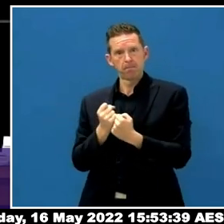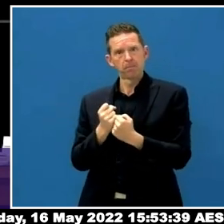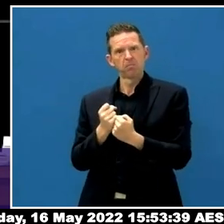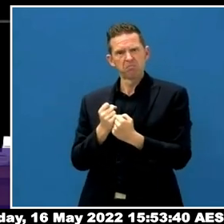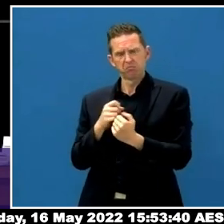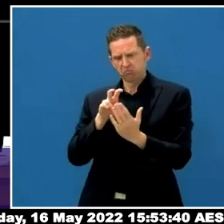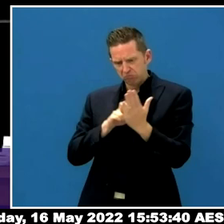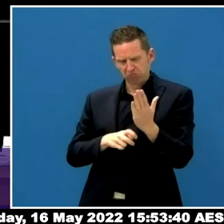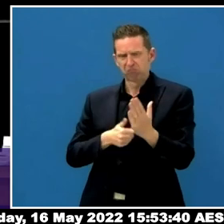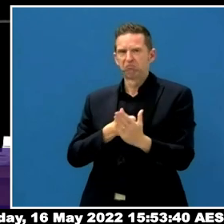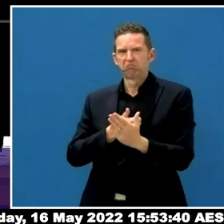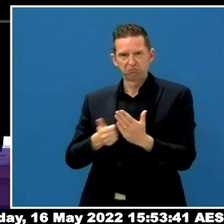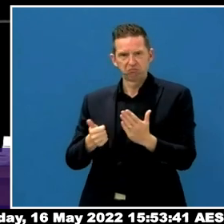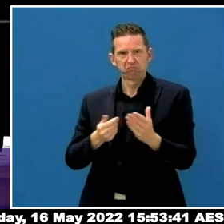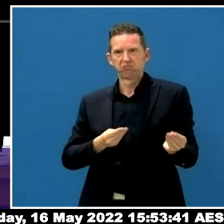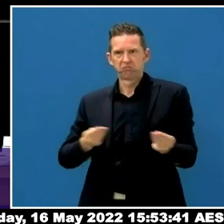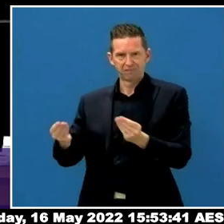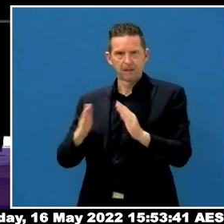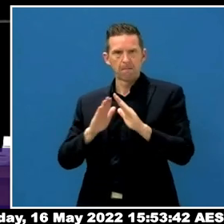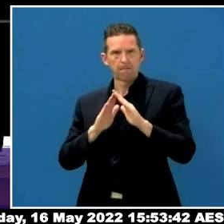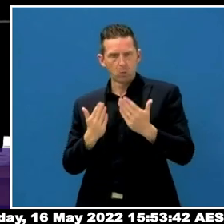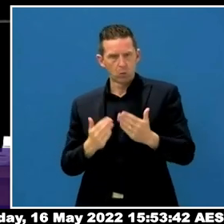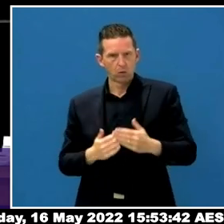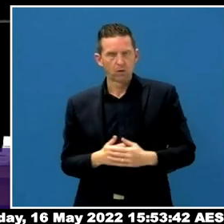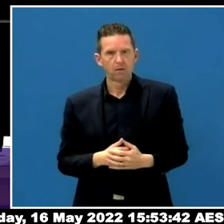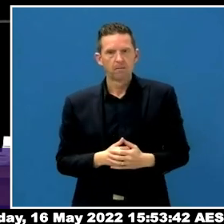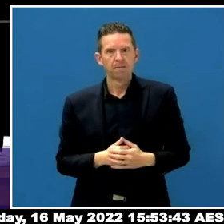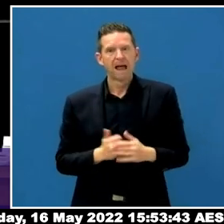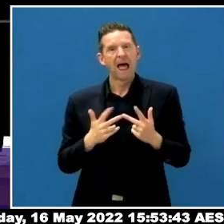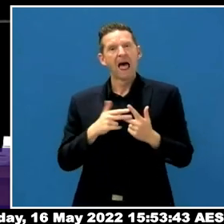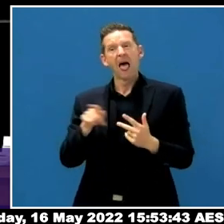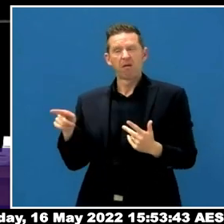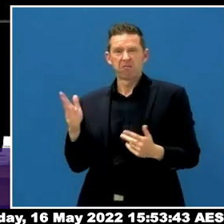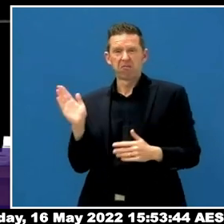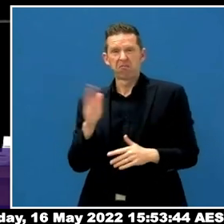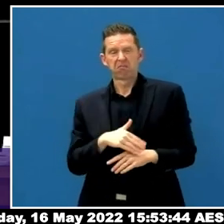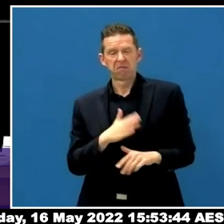Others wouldn't fill it out at all, so it just depended on which Lifestyle Assistant